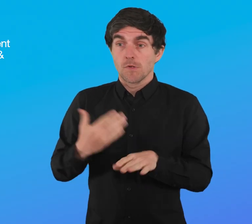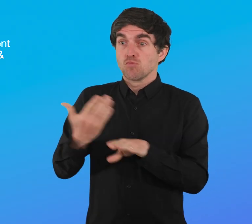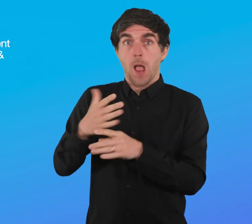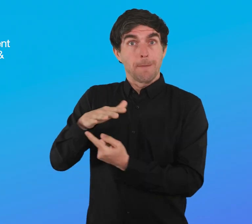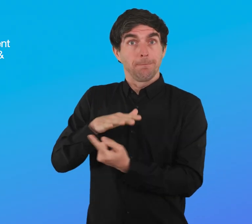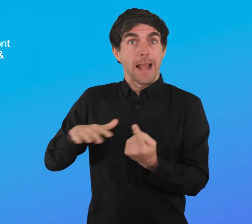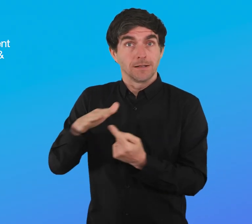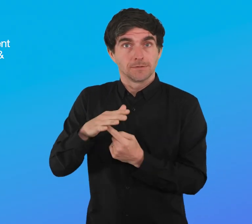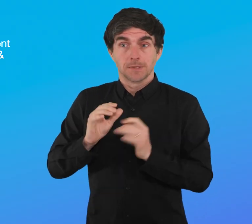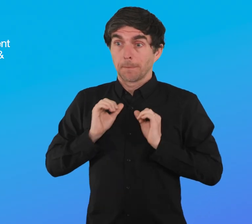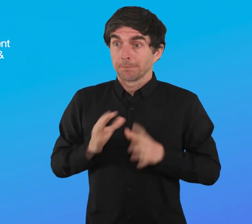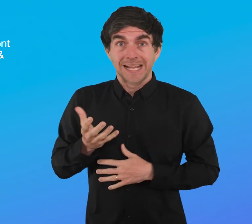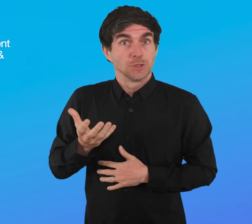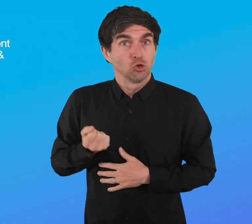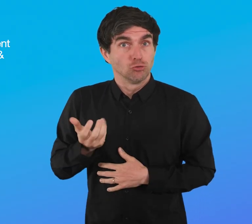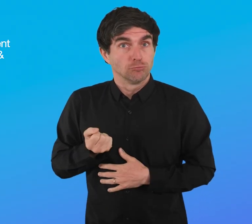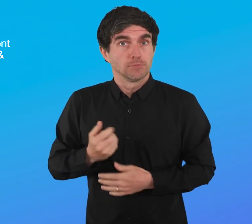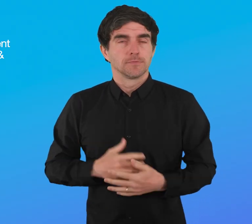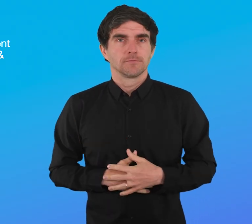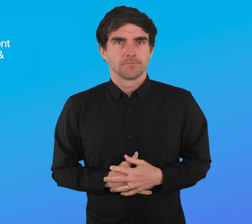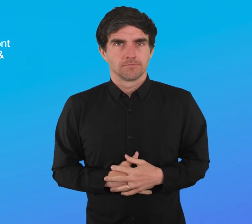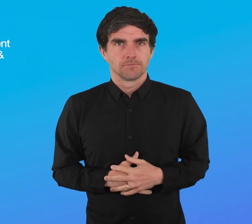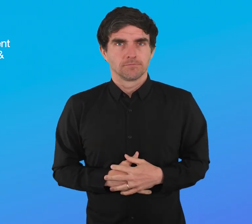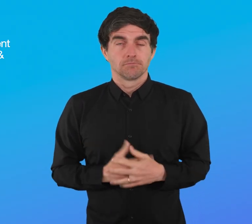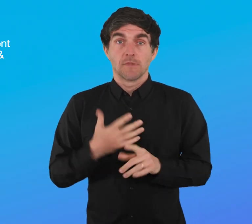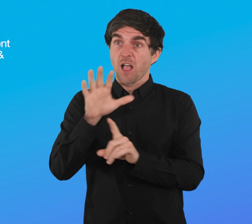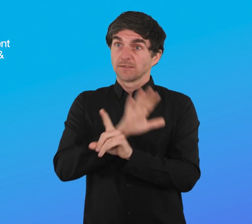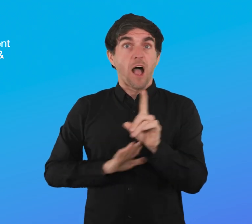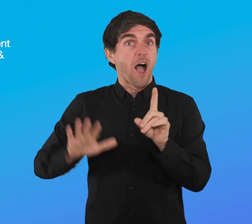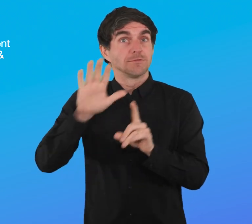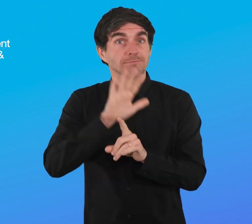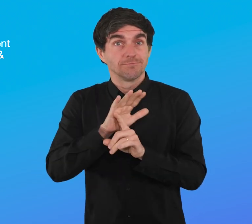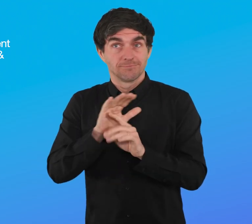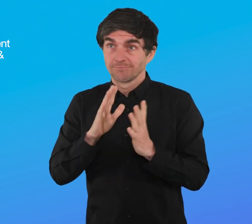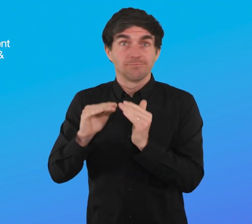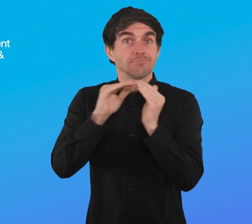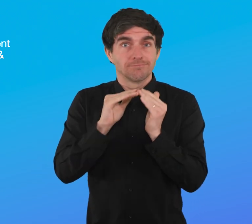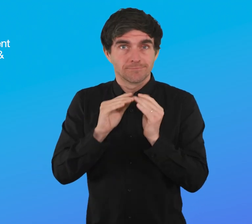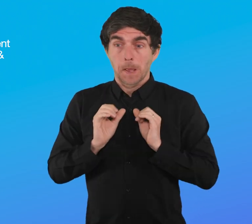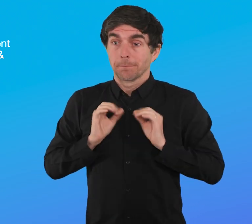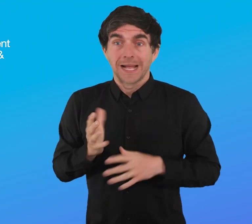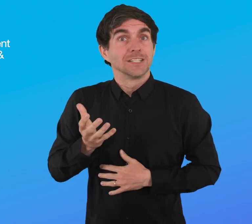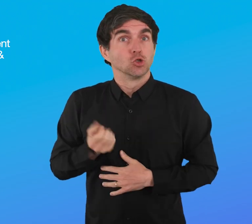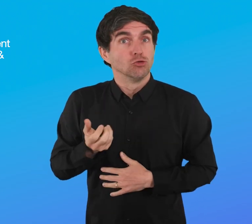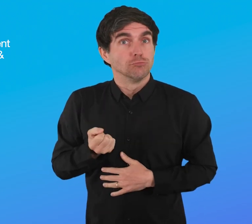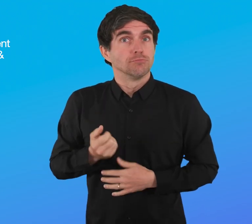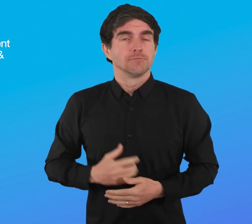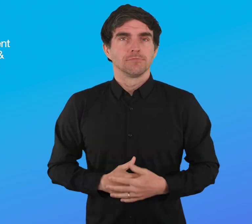• Workplace pension • State Pension.